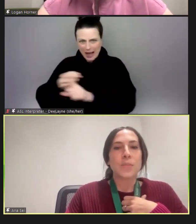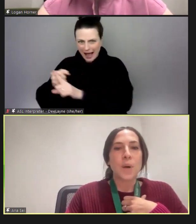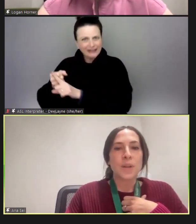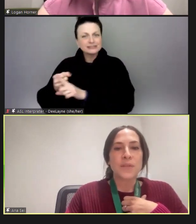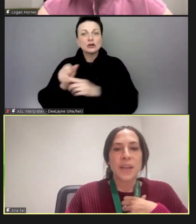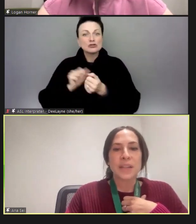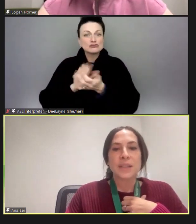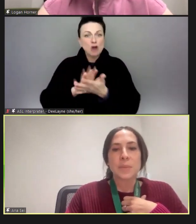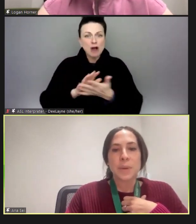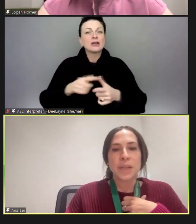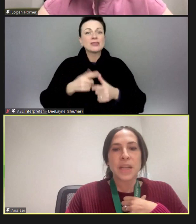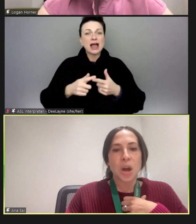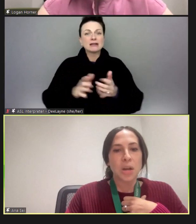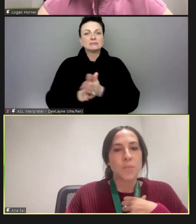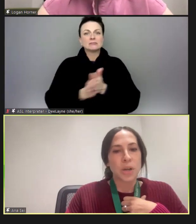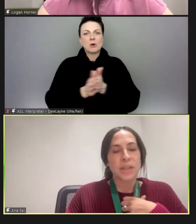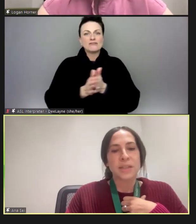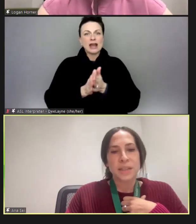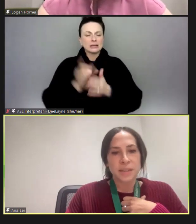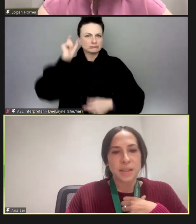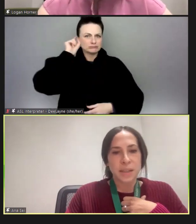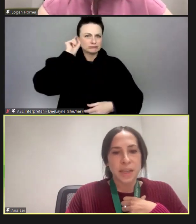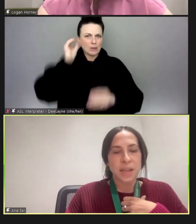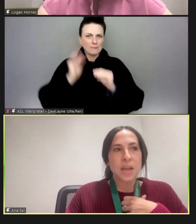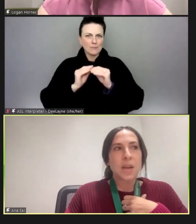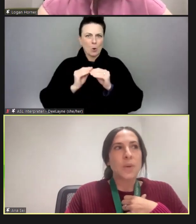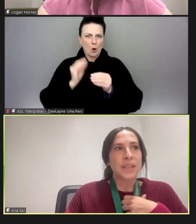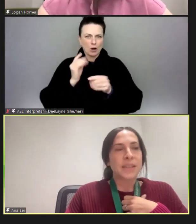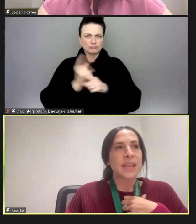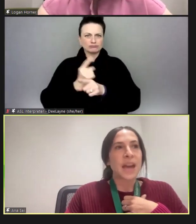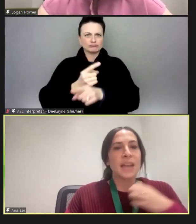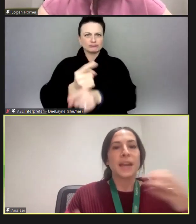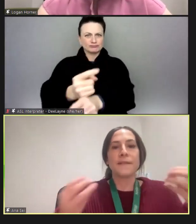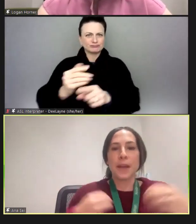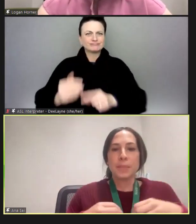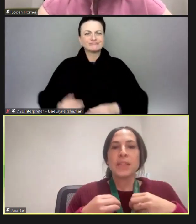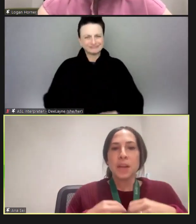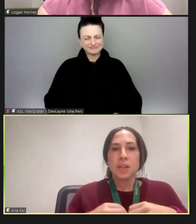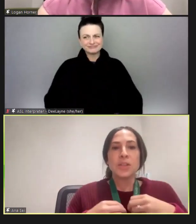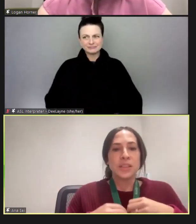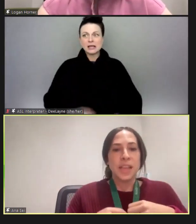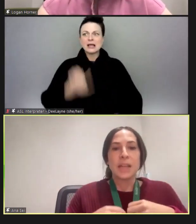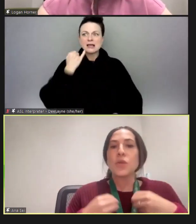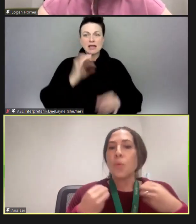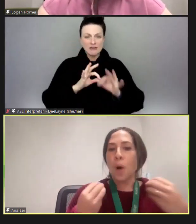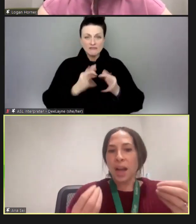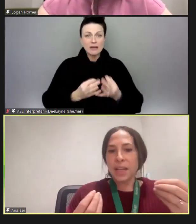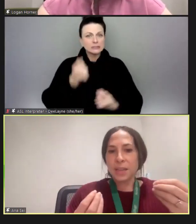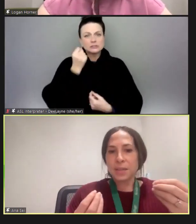motivated to put it on more consistently